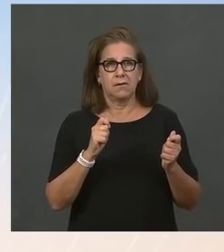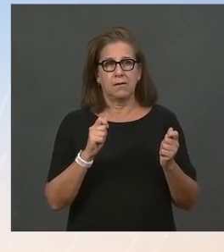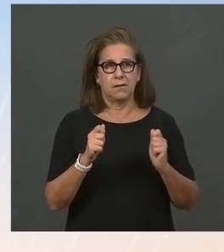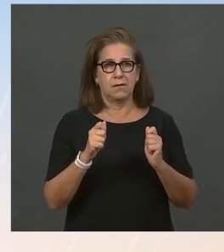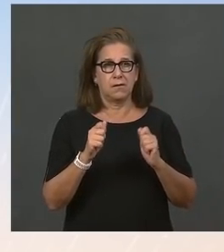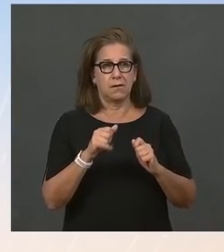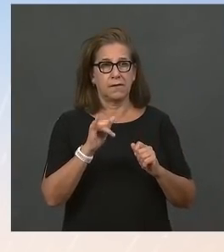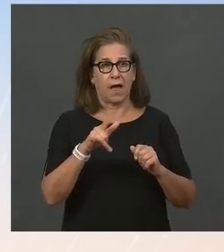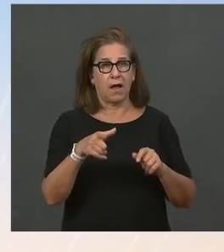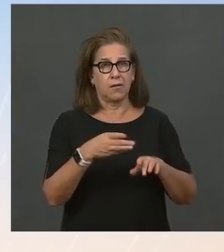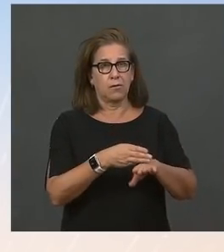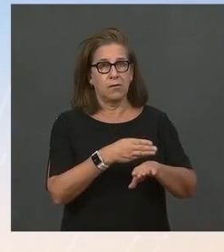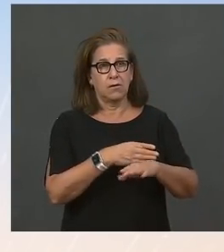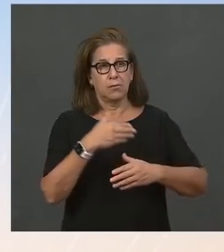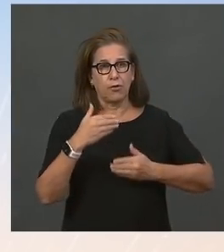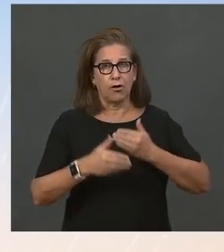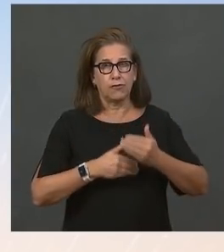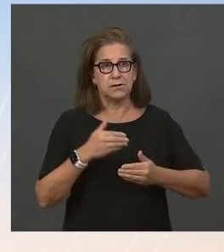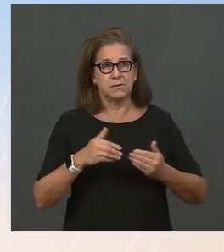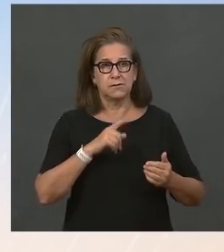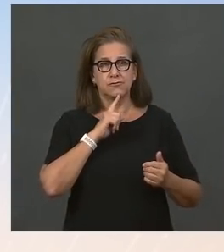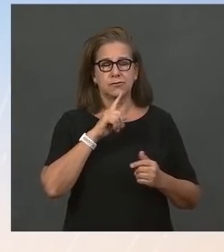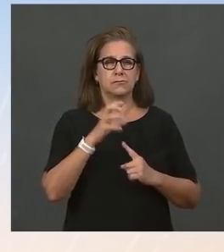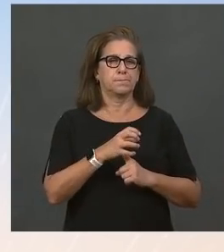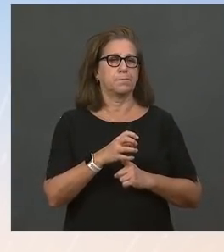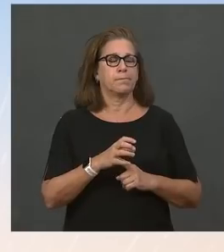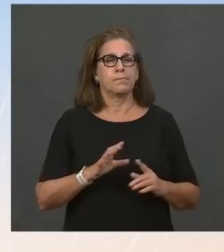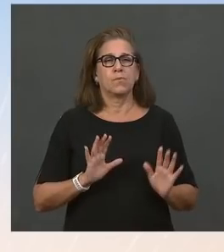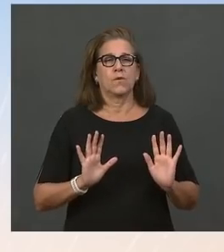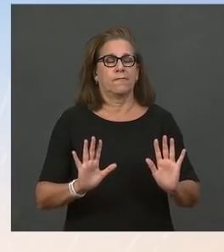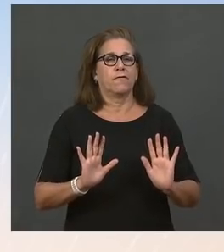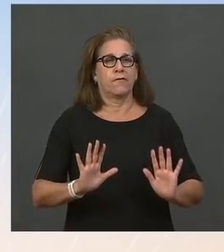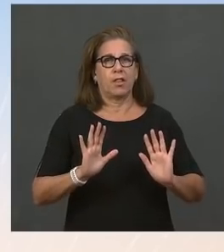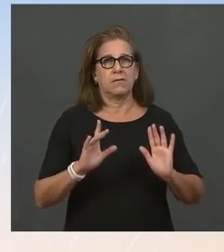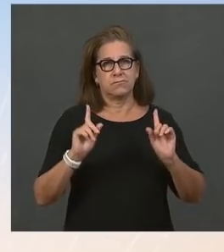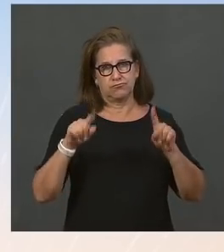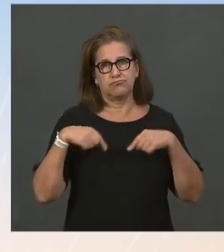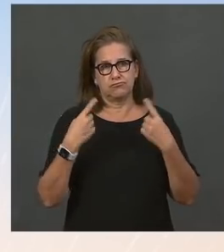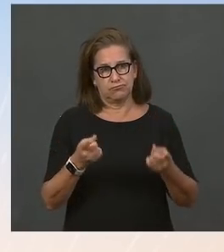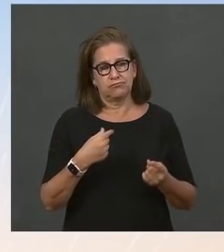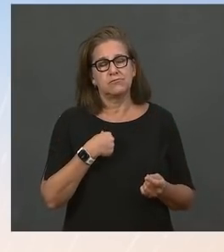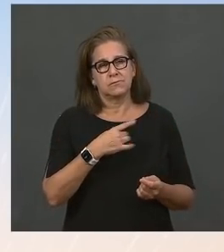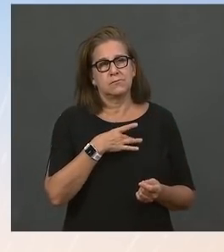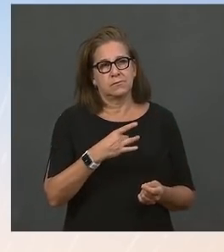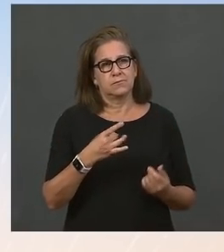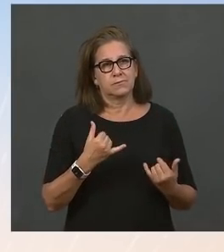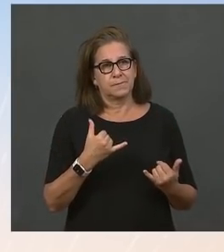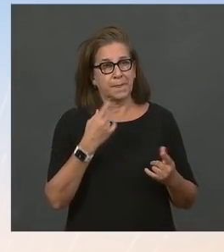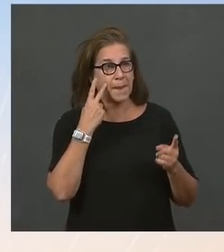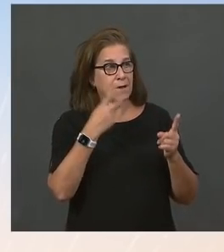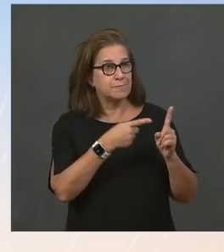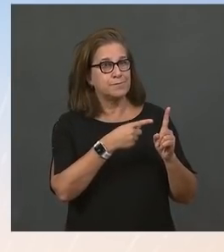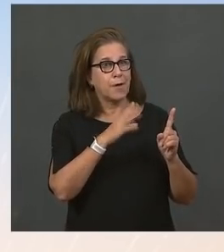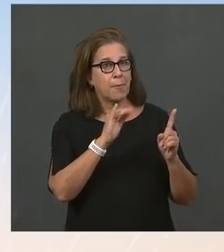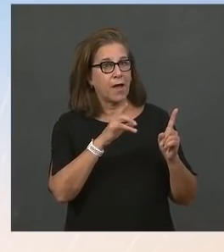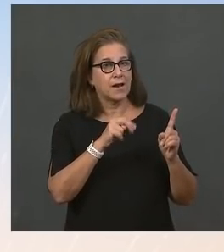that have never existed in our society before. So, I think what you're seeing is that we're getting closer, we're into the nitty-gritty details,